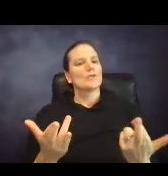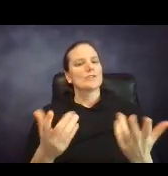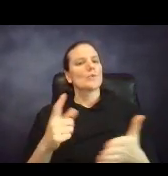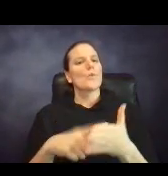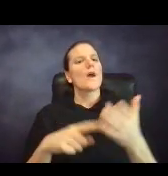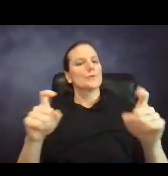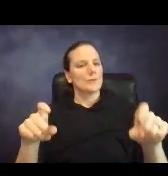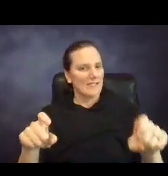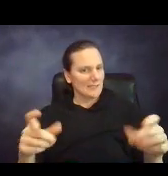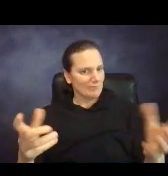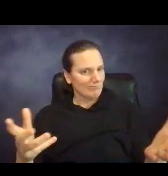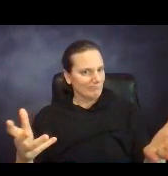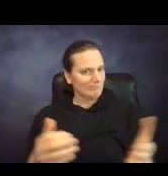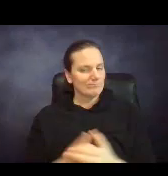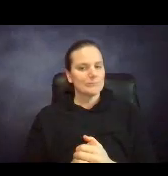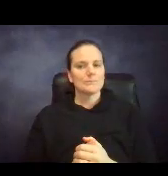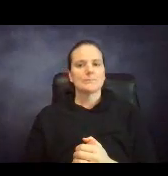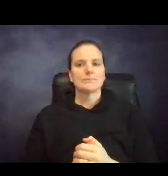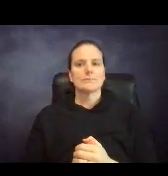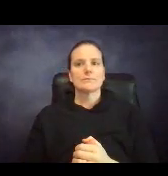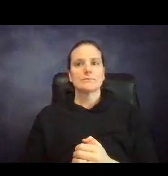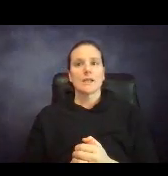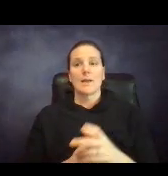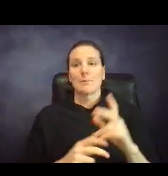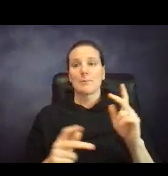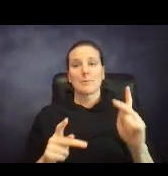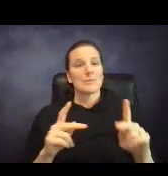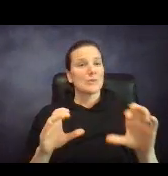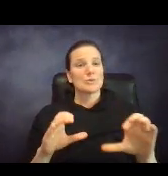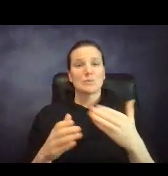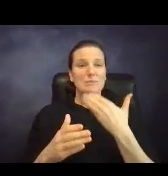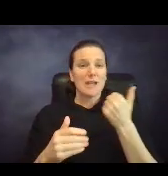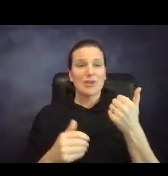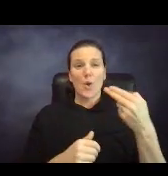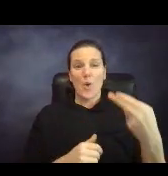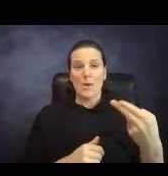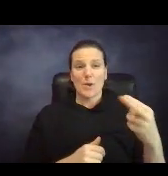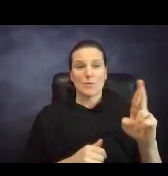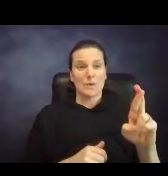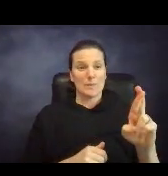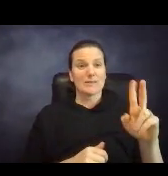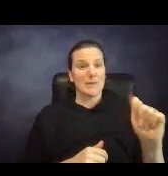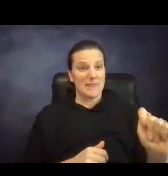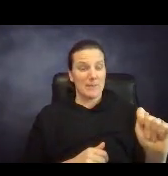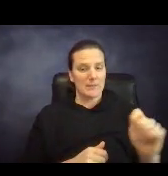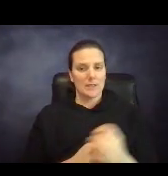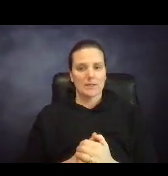And so I do see people do better on hormone replacement therapy. And I, like I said, I'm just gonna share my clinical